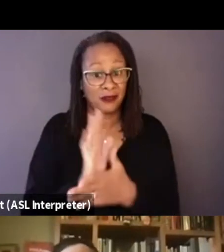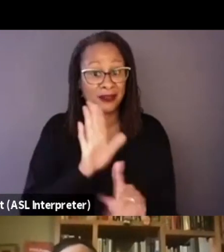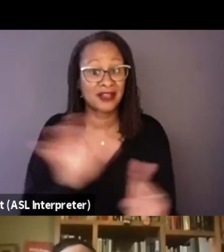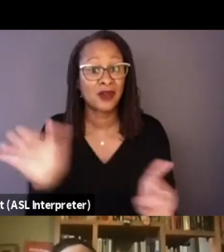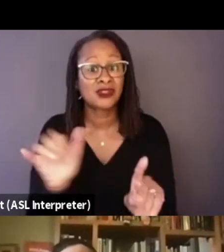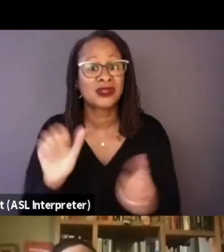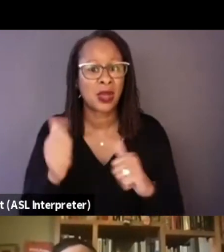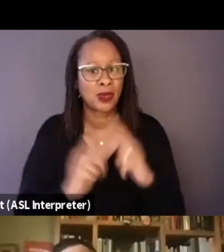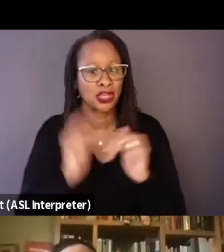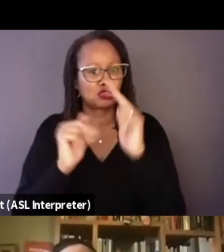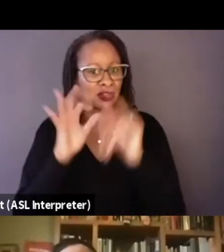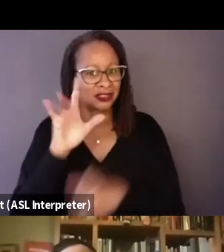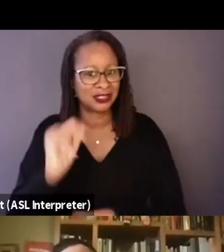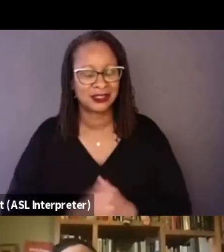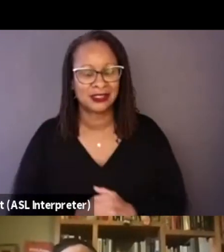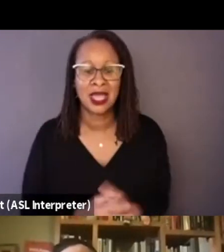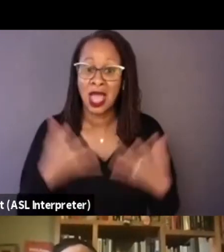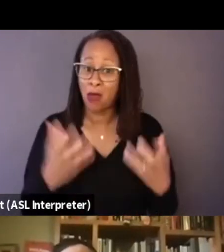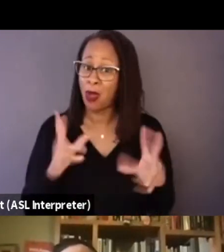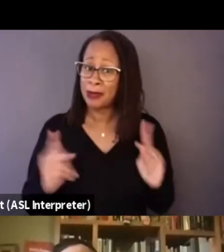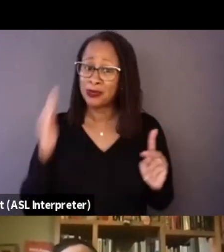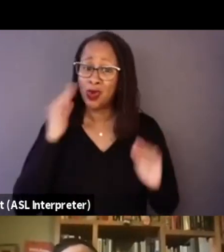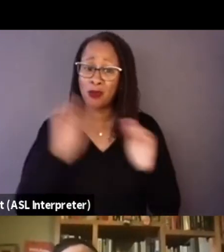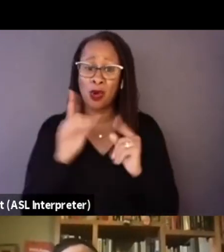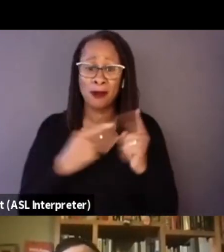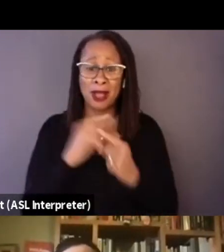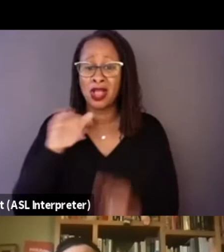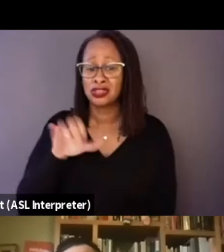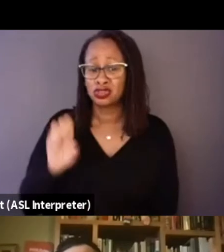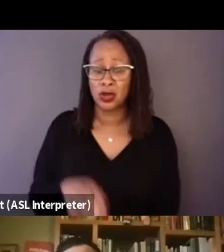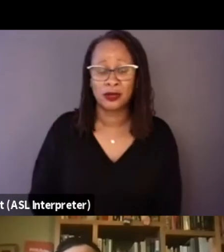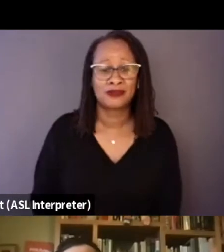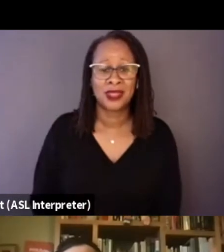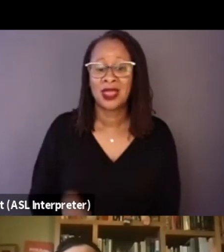And I want people to know more about Joe and Joe is actually an emerging actor himself.